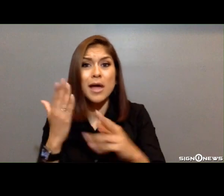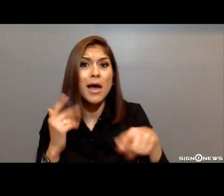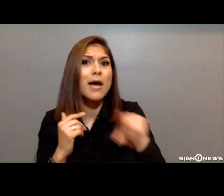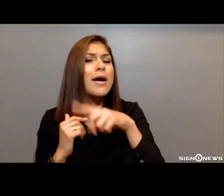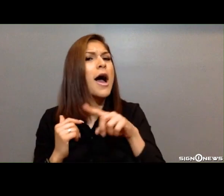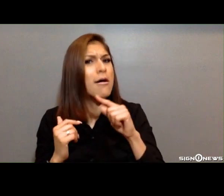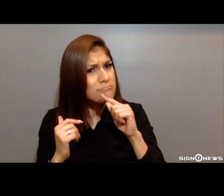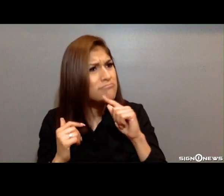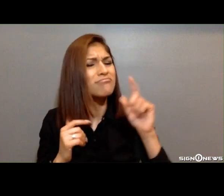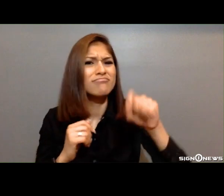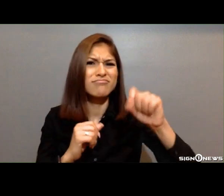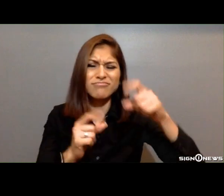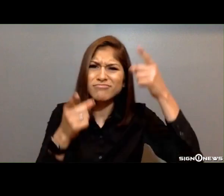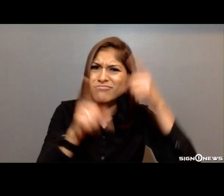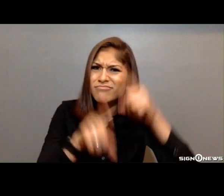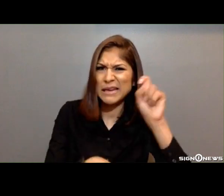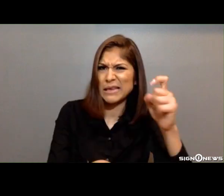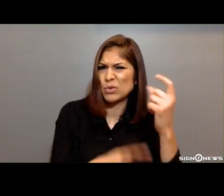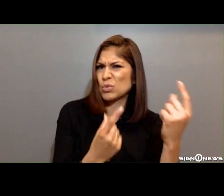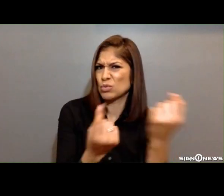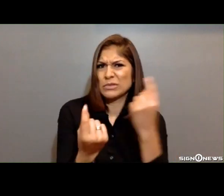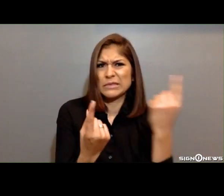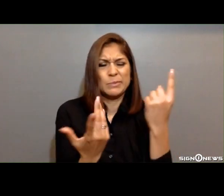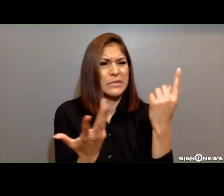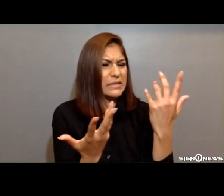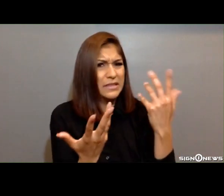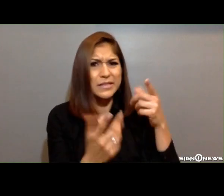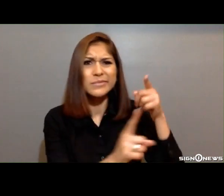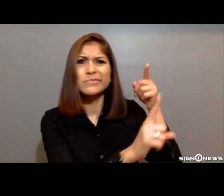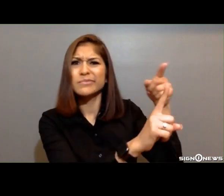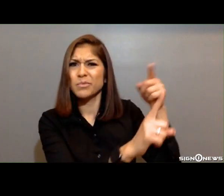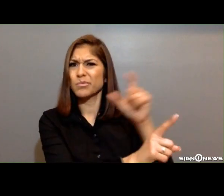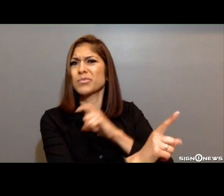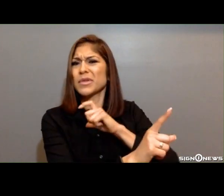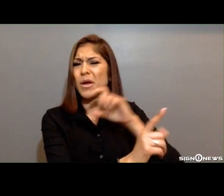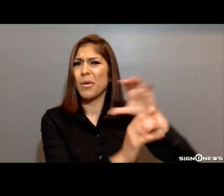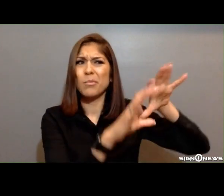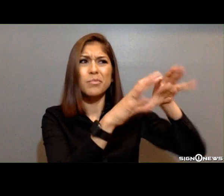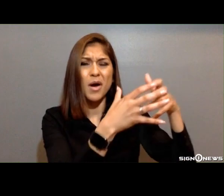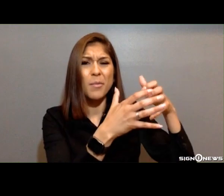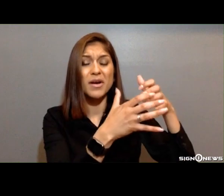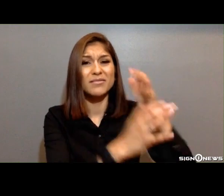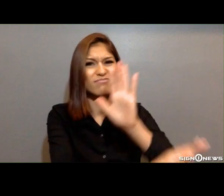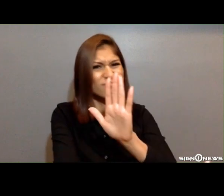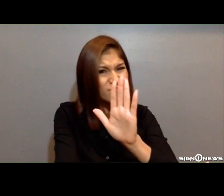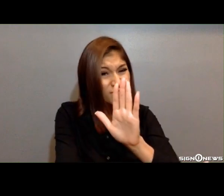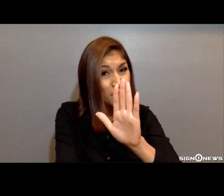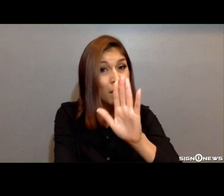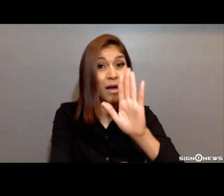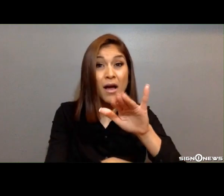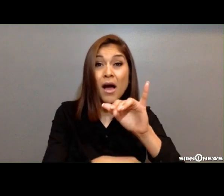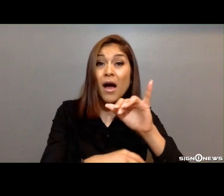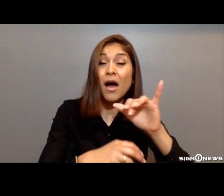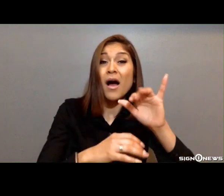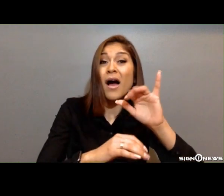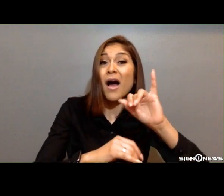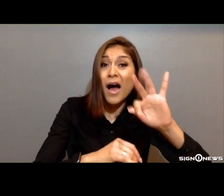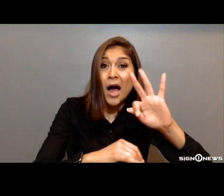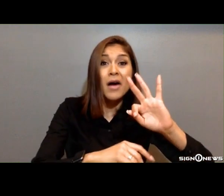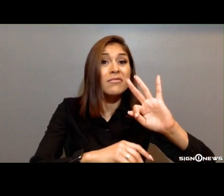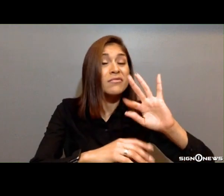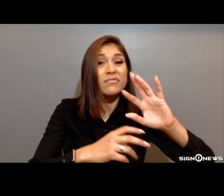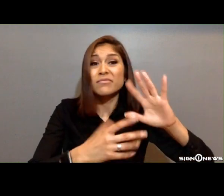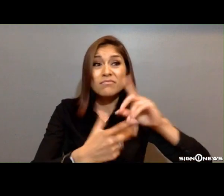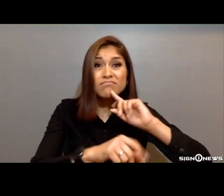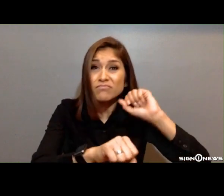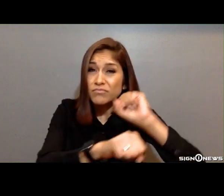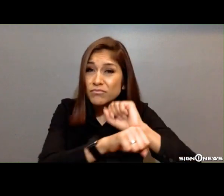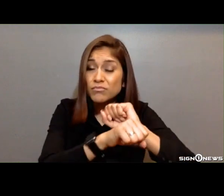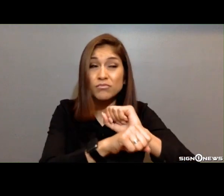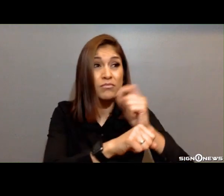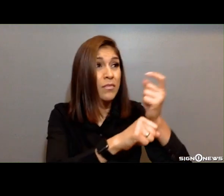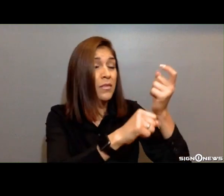And while there is general agreement that action is needed some say a dismantling of